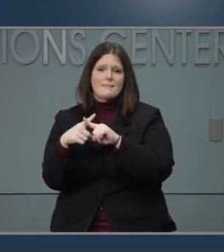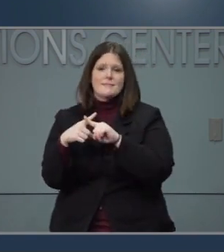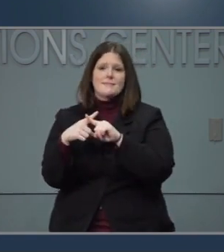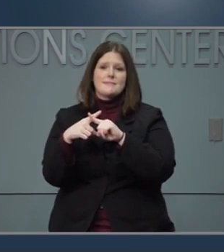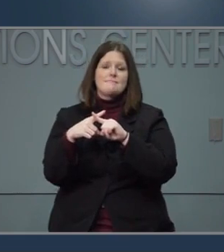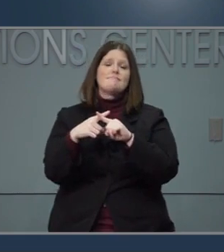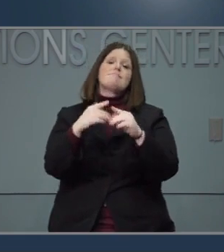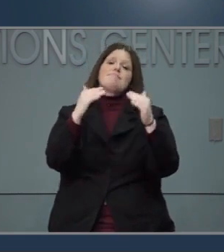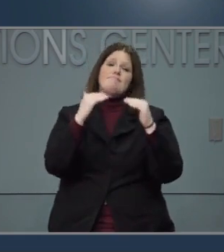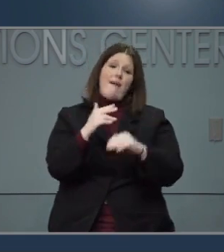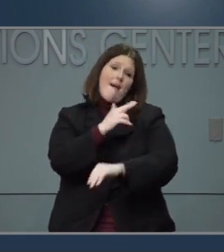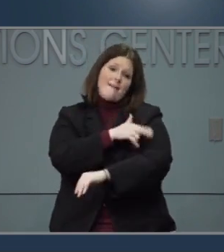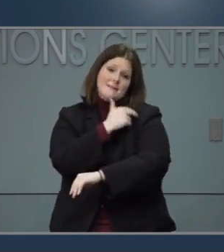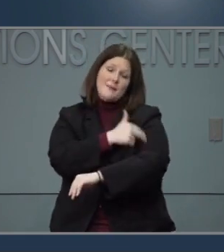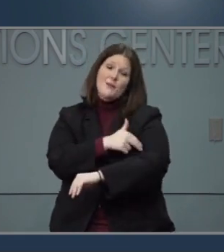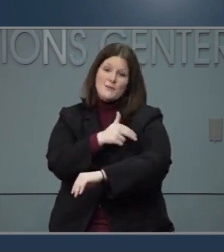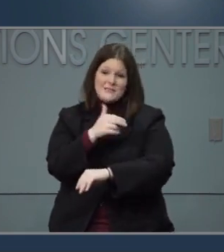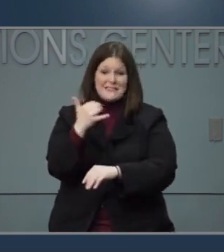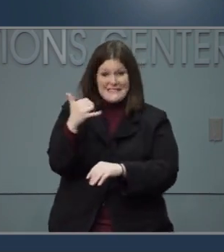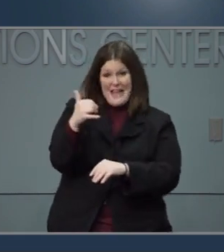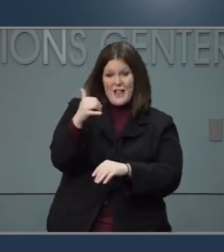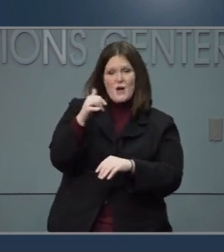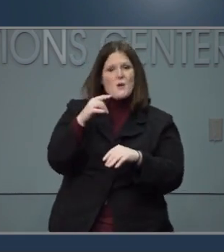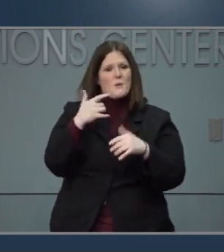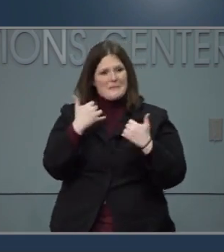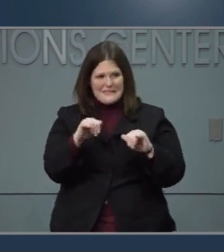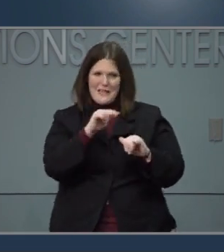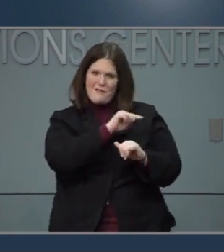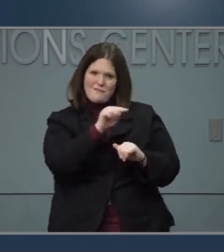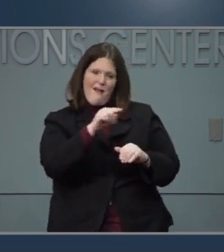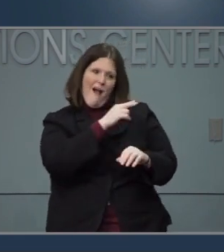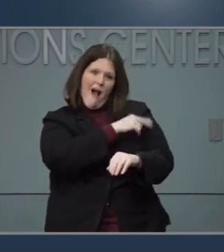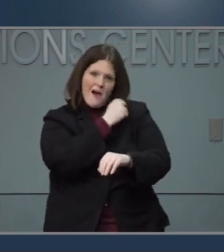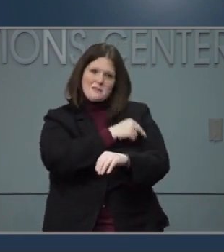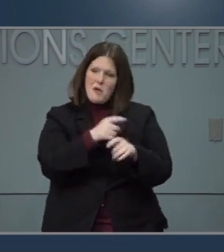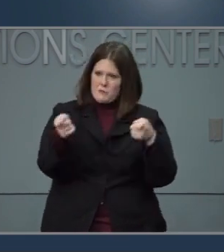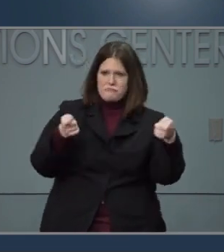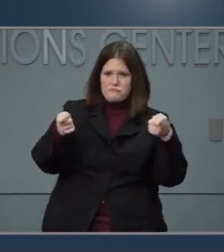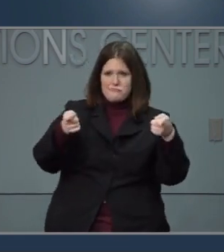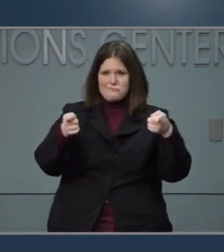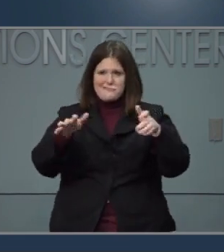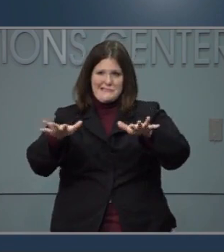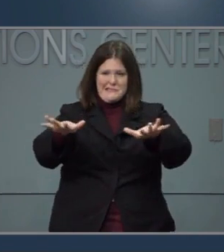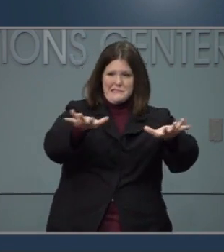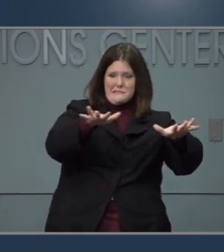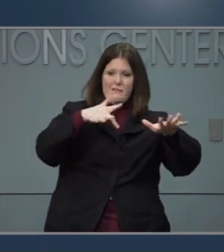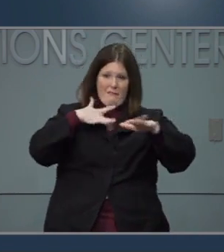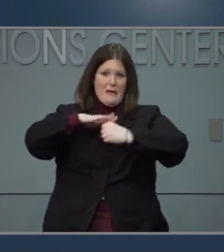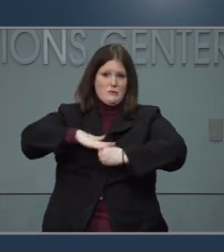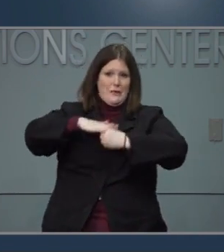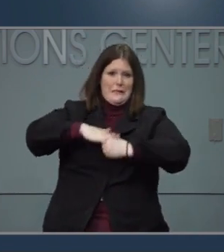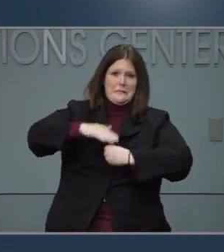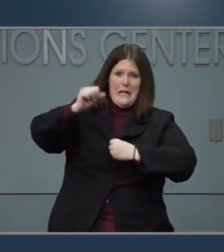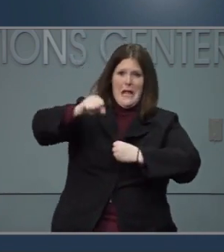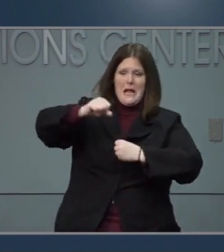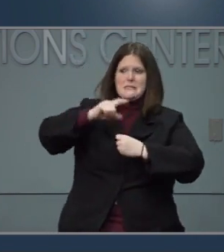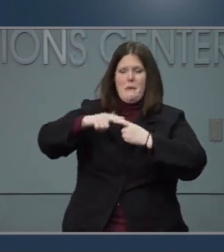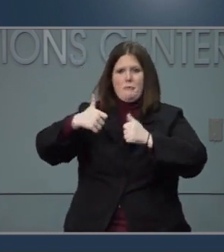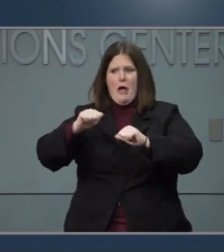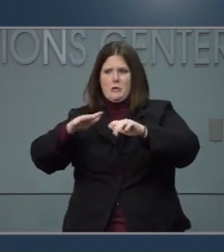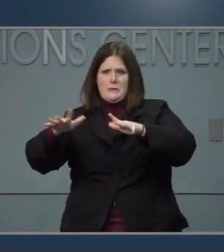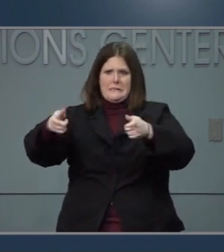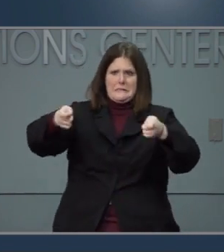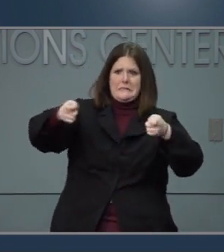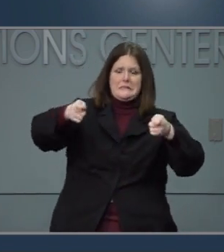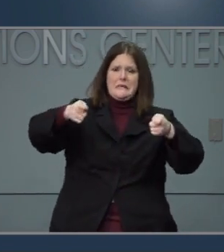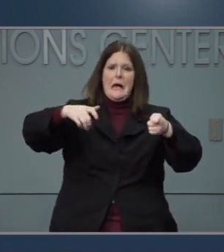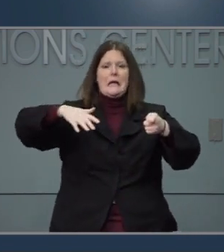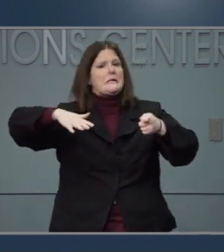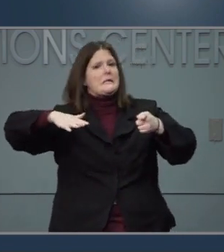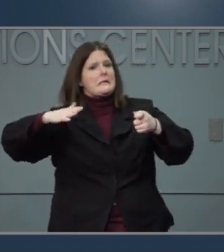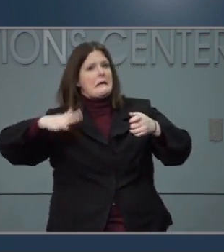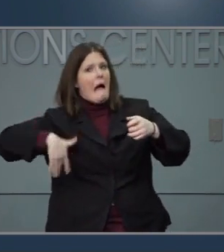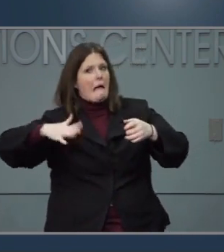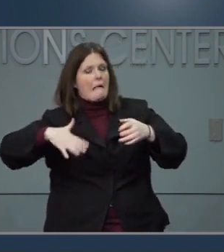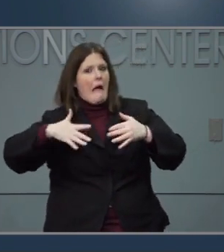AND NORTH CAROLINA'S TRAJECTORY OF HOSPITALIZATIONS IS INCREASING, HOSPITALS ARE FEELING THE STRAIN AND THIS IS INCREDIBLY WORRISOME, BUT THEY ARE TAKING MORE ACTIONS TO